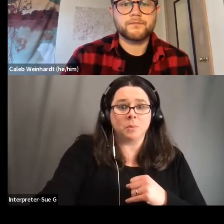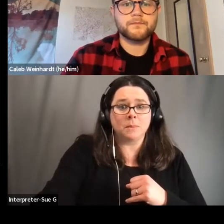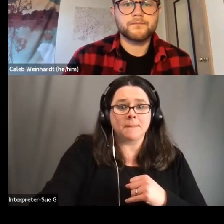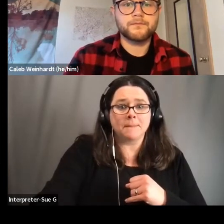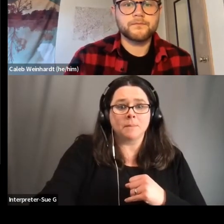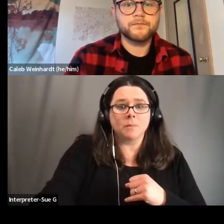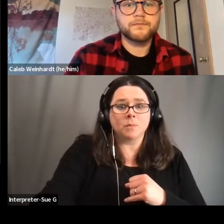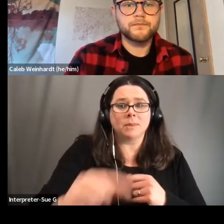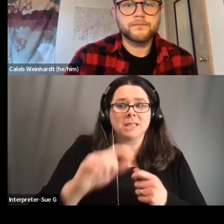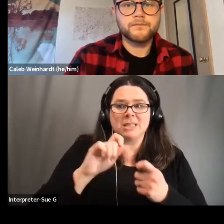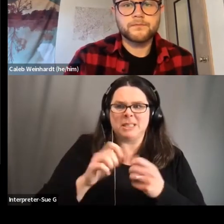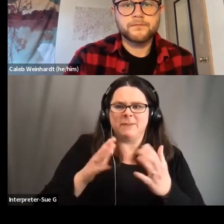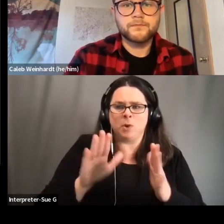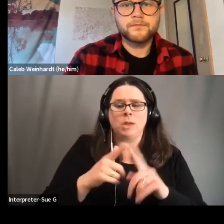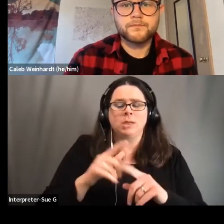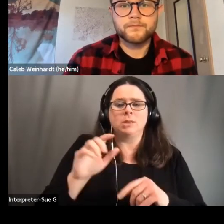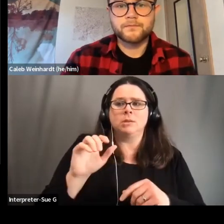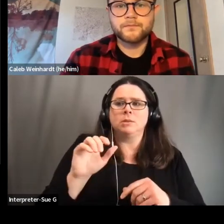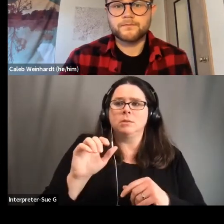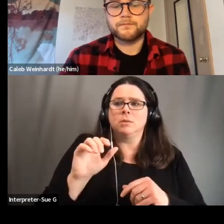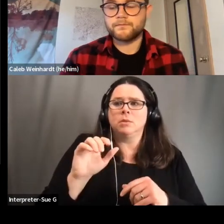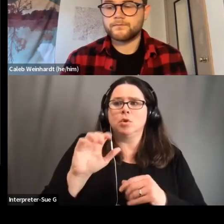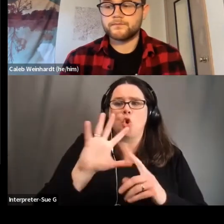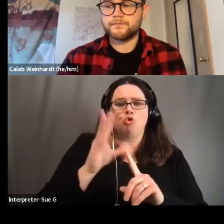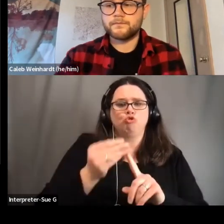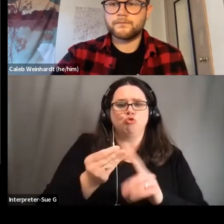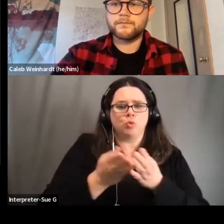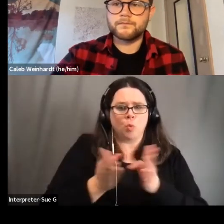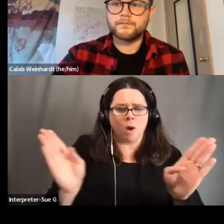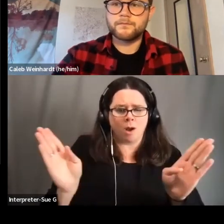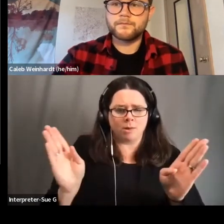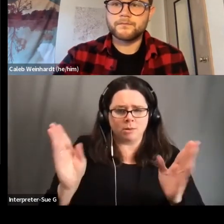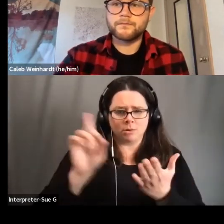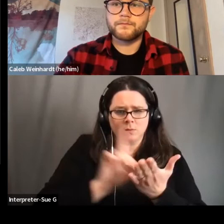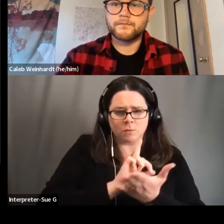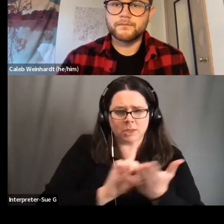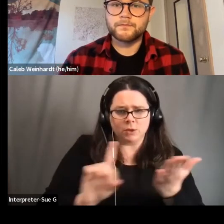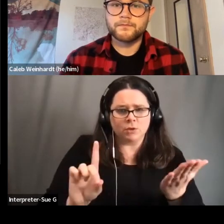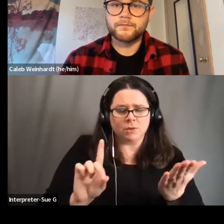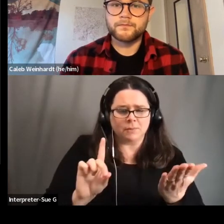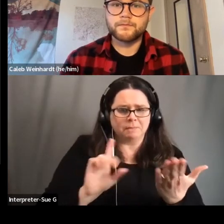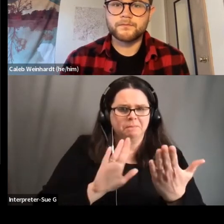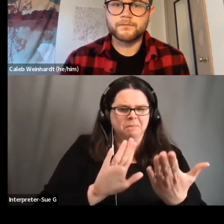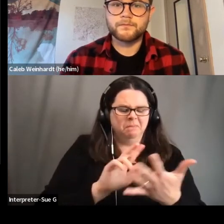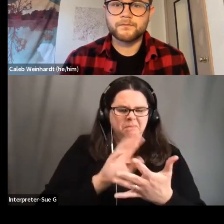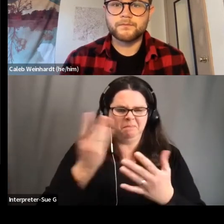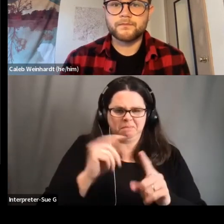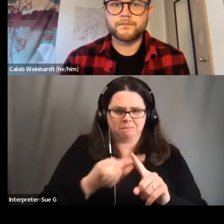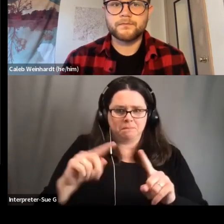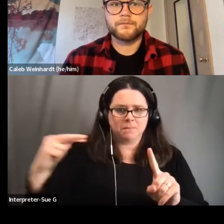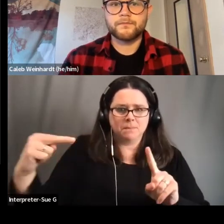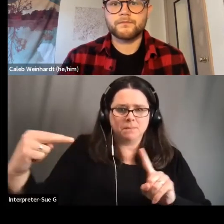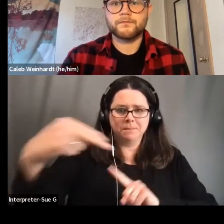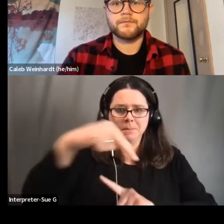So we can look at ACEs and culture-wide discrimination in a couple of different ways. So what's on the screen right now is a hand